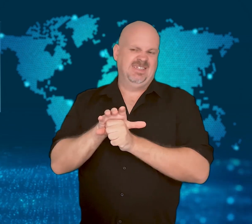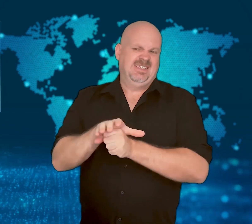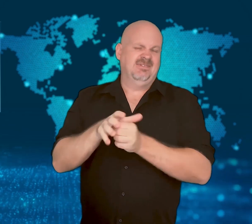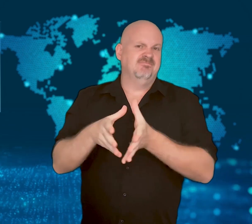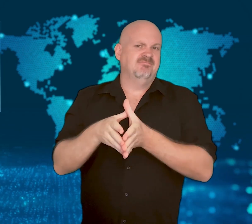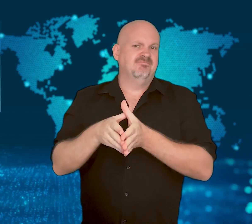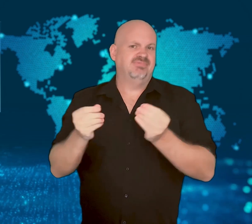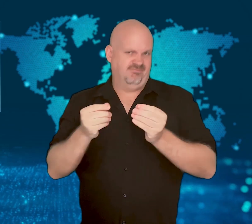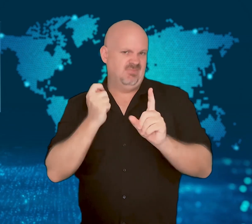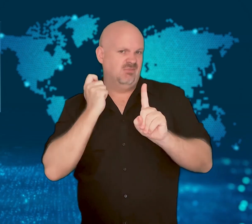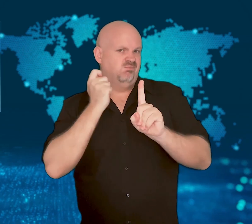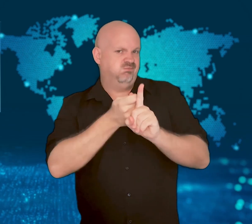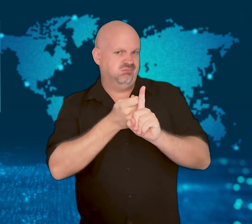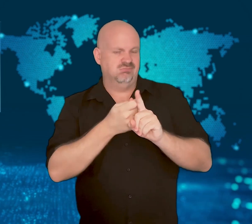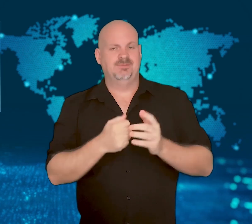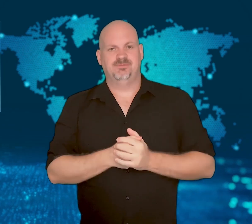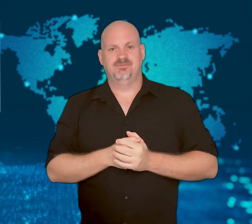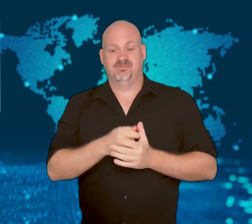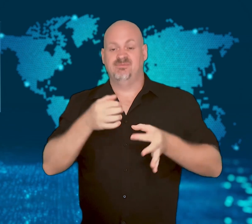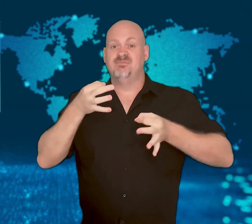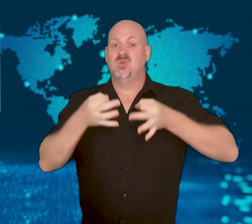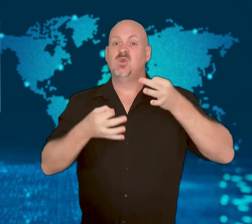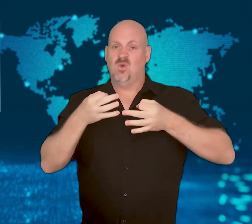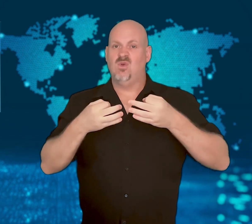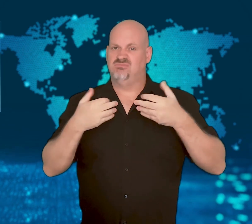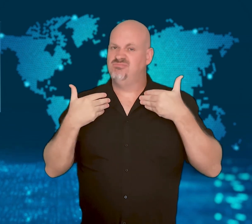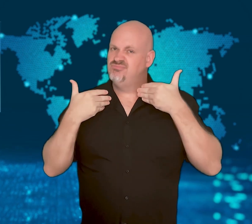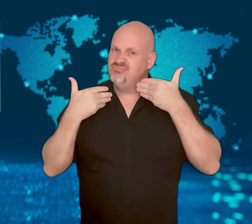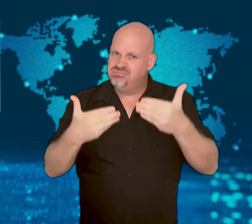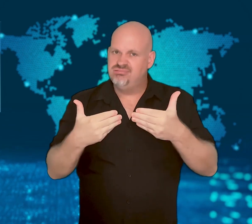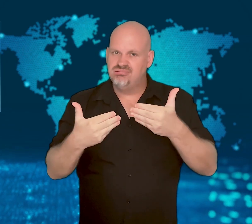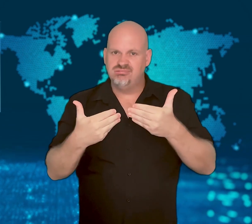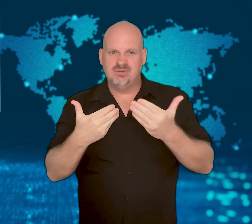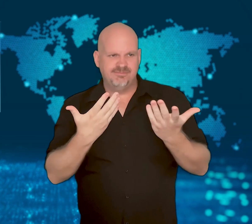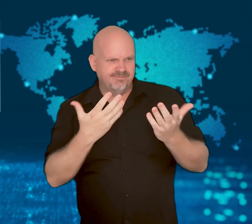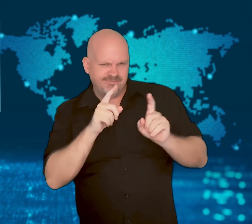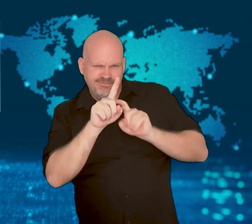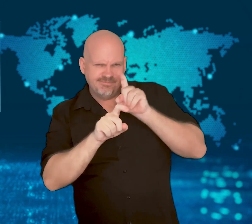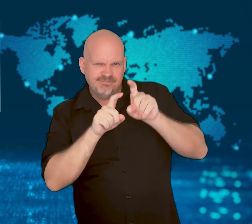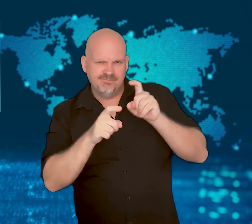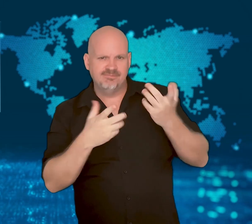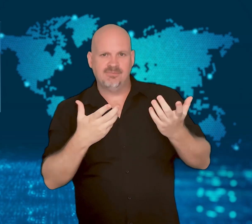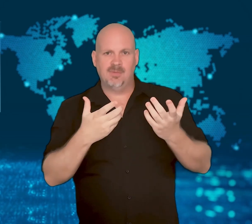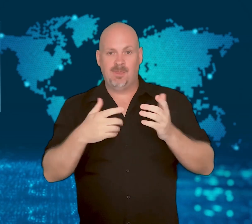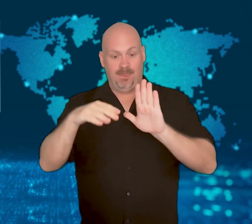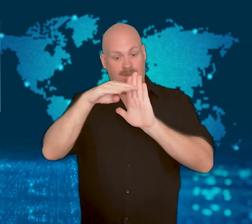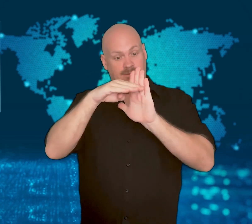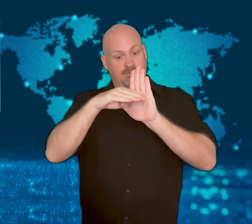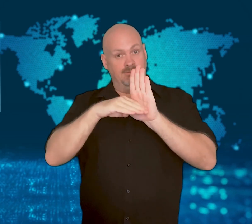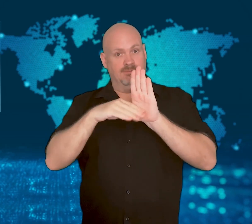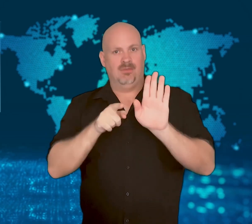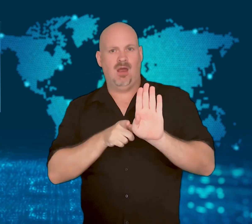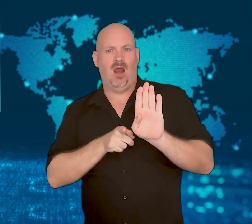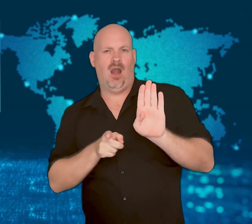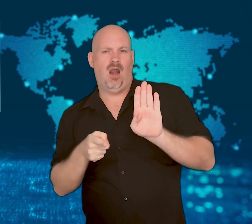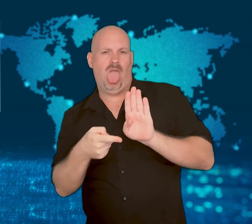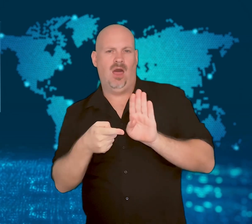He will also face trial for obstruction of justice as he allegedly fabricated